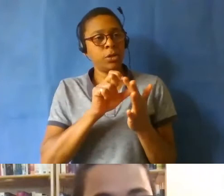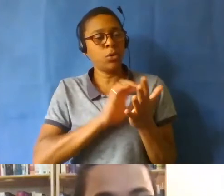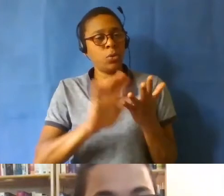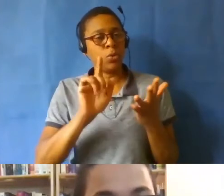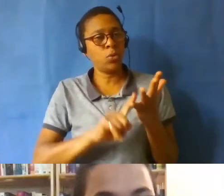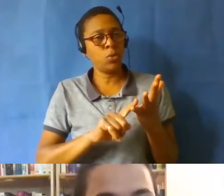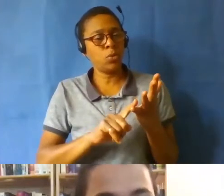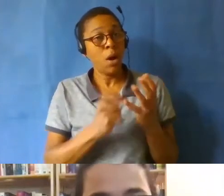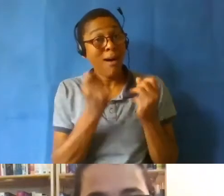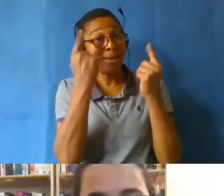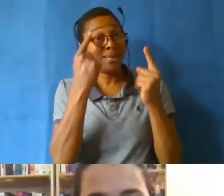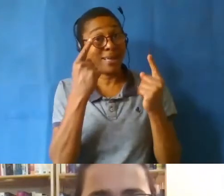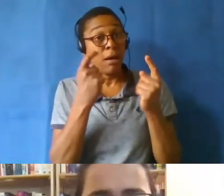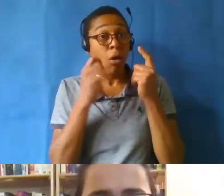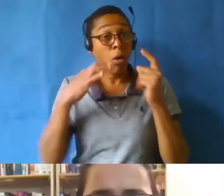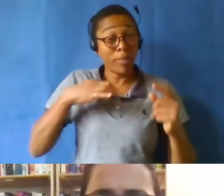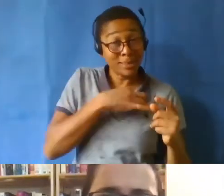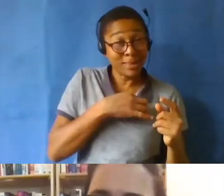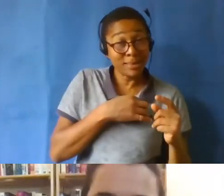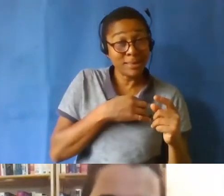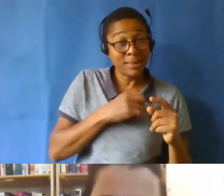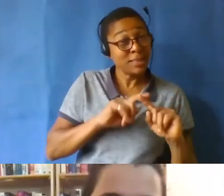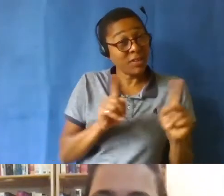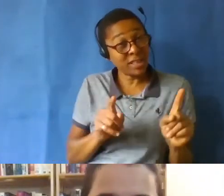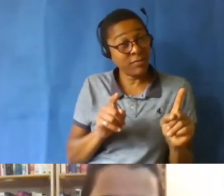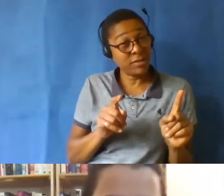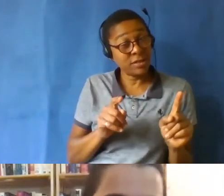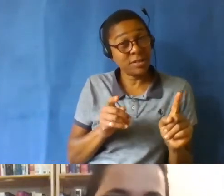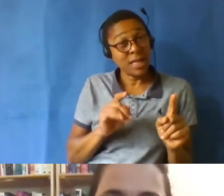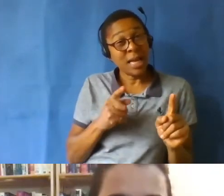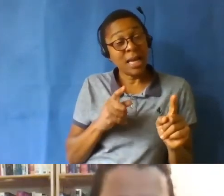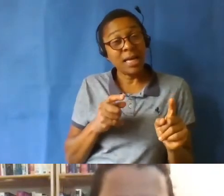the country and cement but like the logics of power for the current ruling